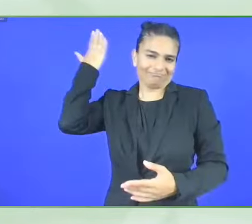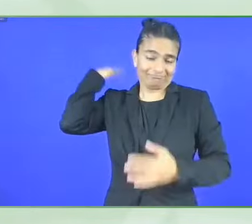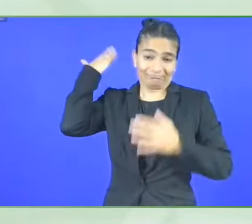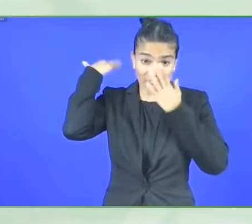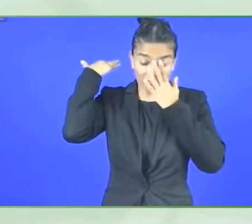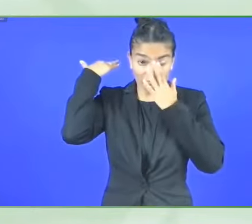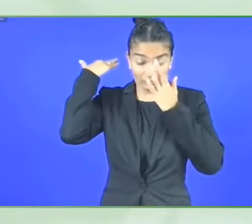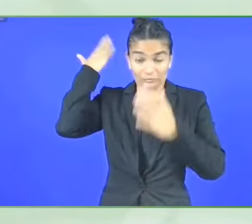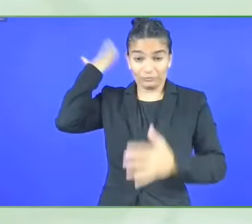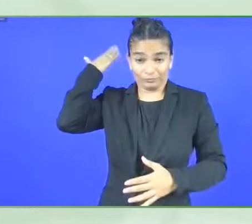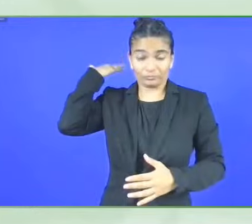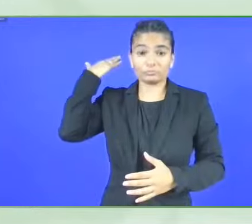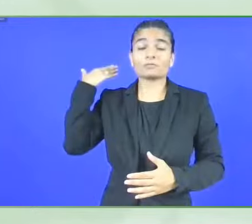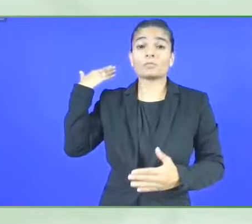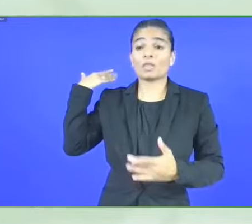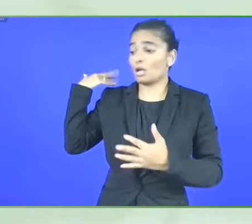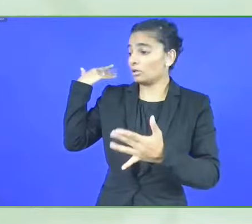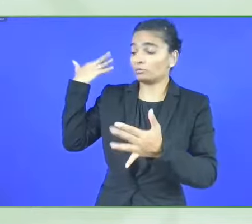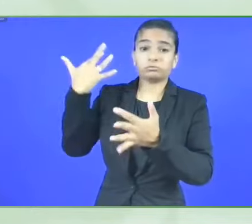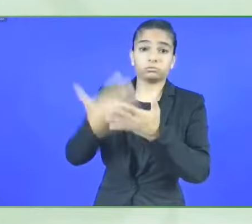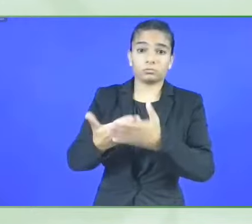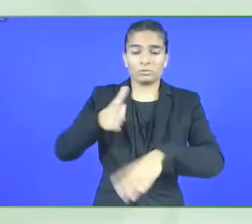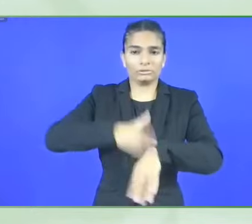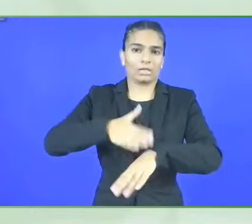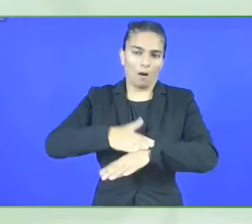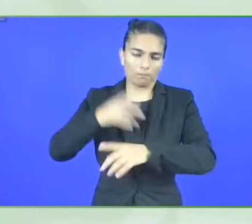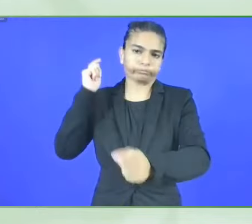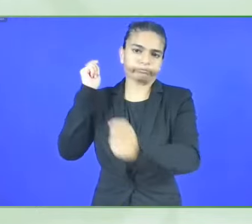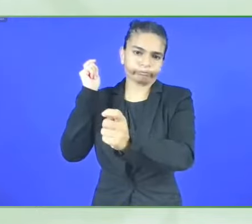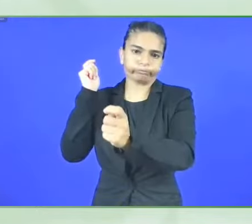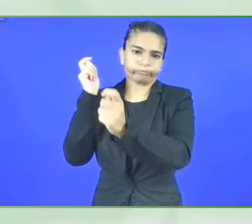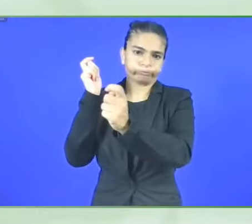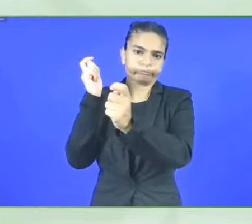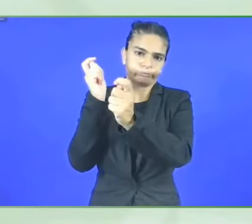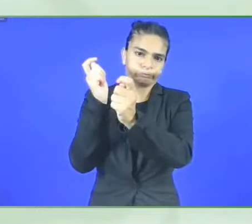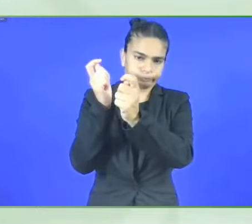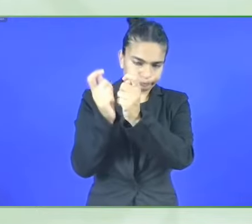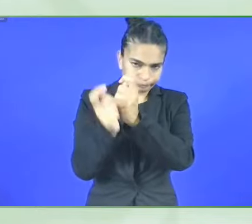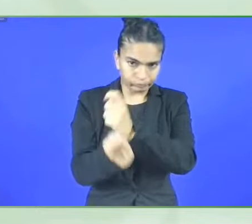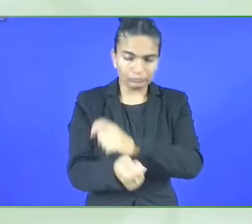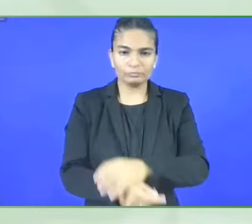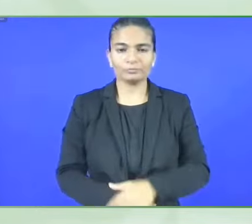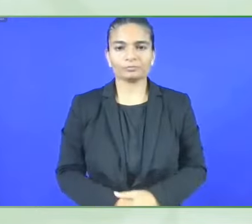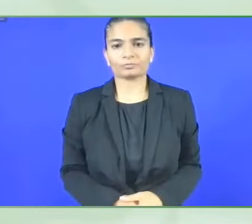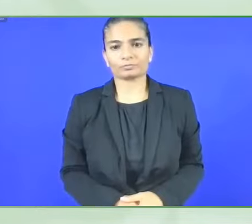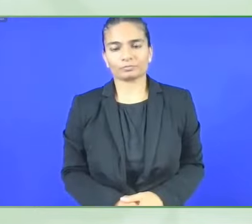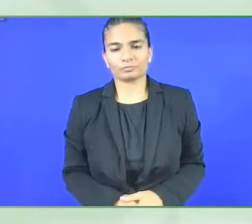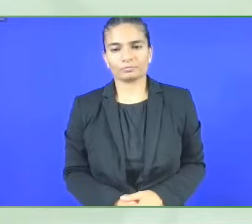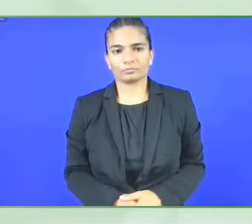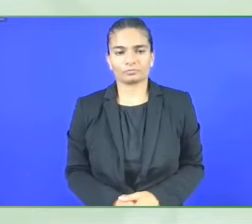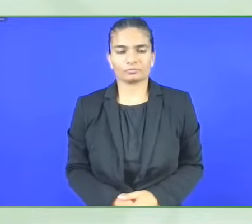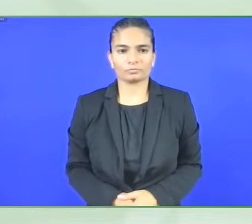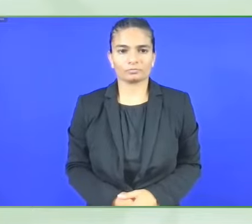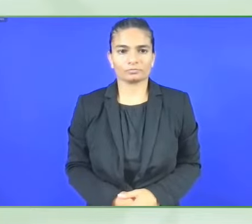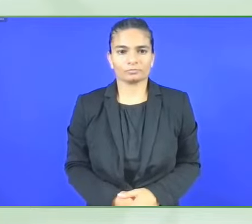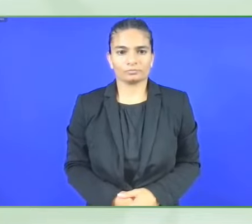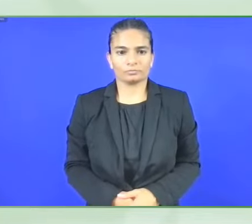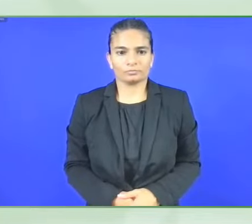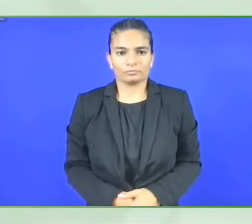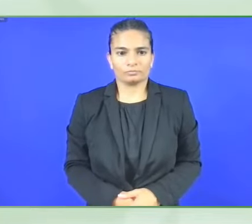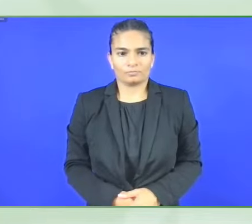As you can all tell, I can talk about this for a long time.